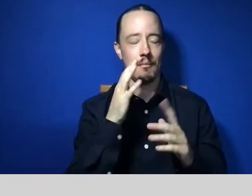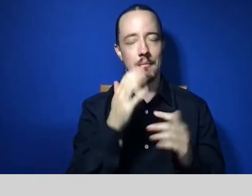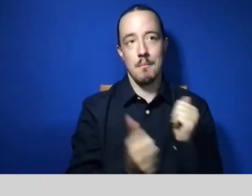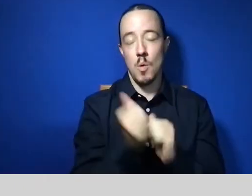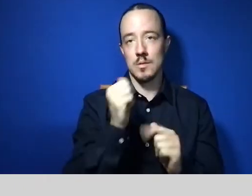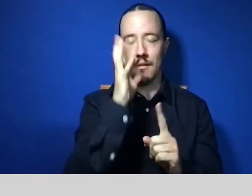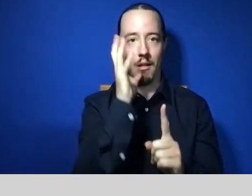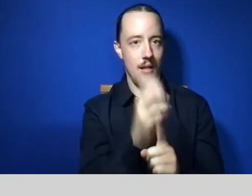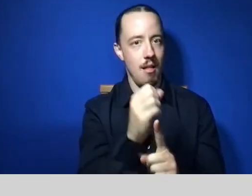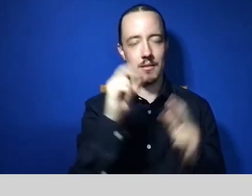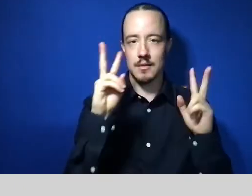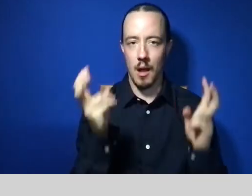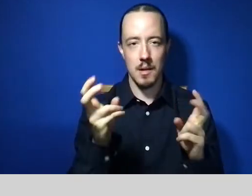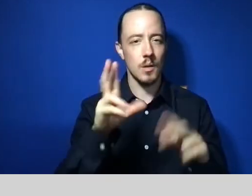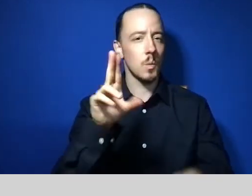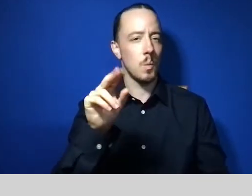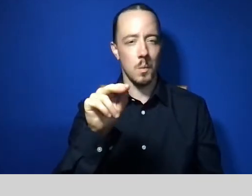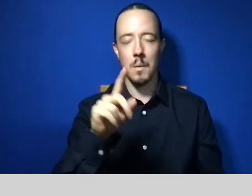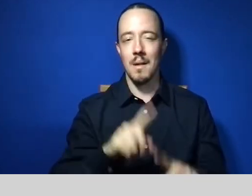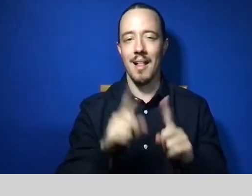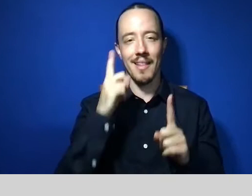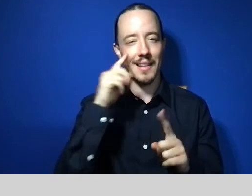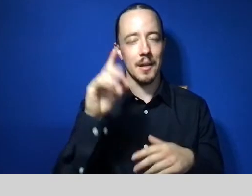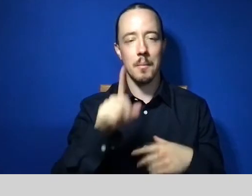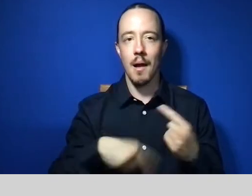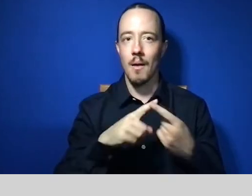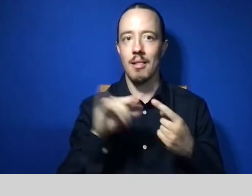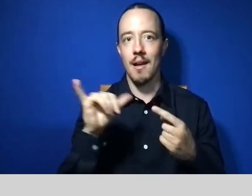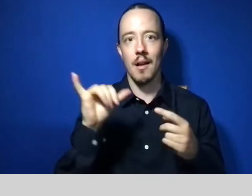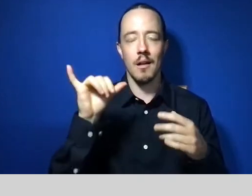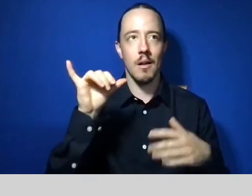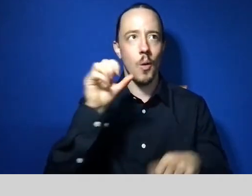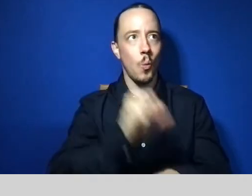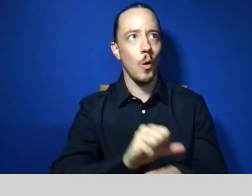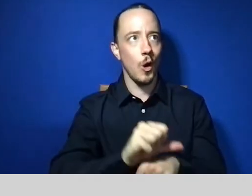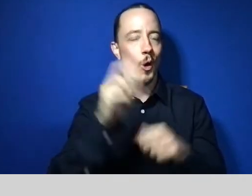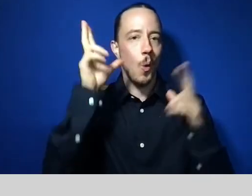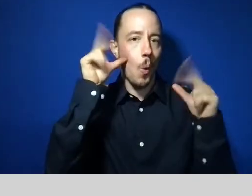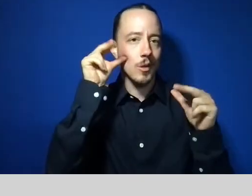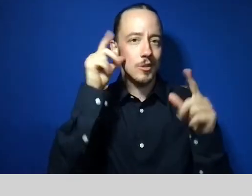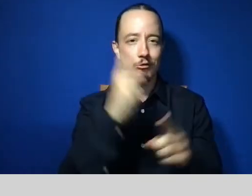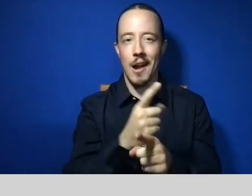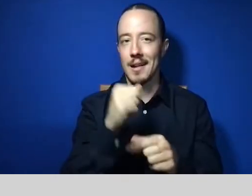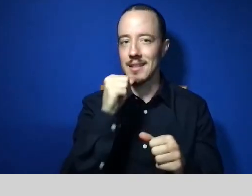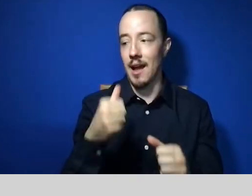I like to think about it as the workhorse of data in that it's not, it doesn't get as much attention